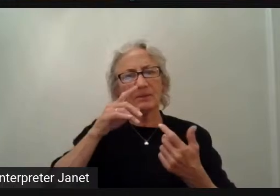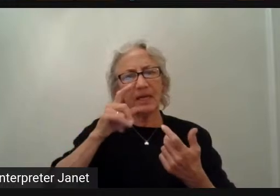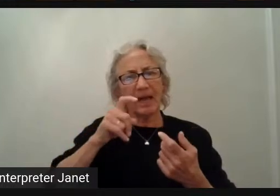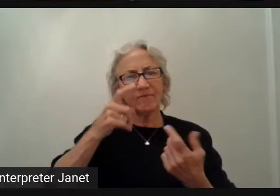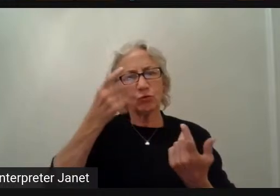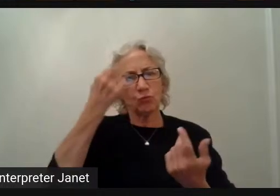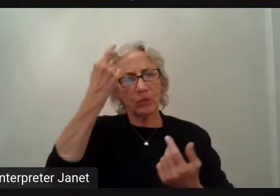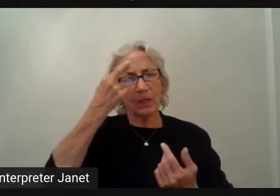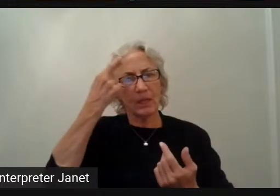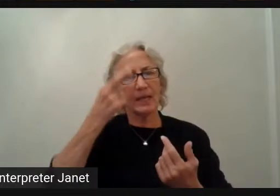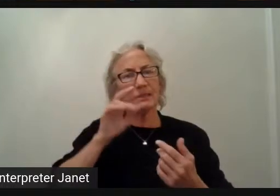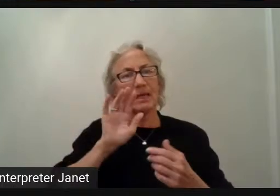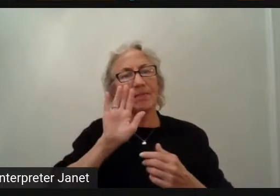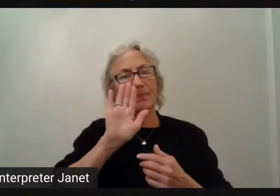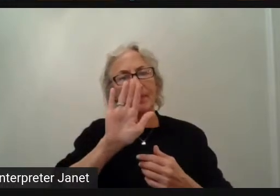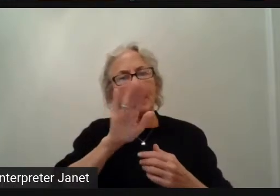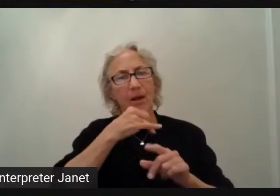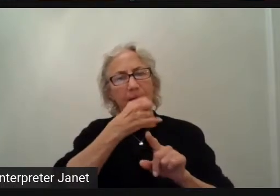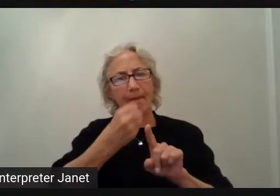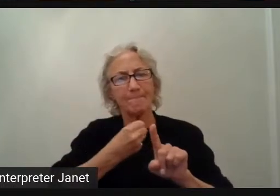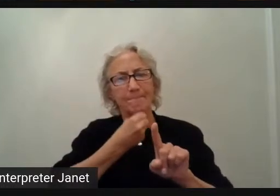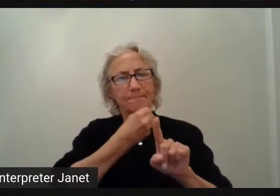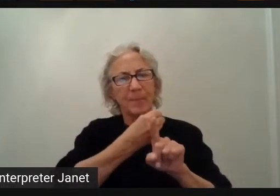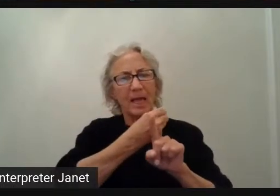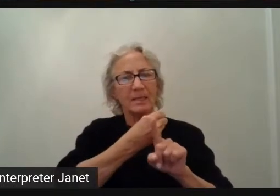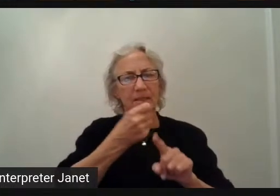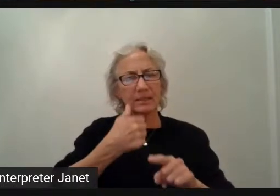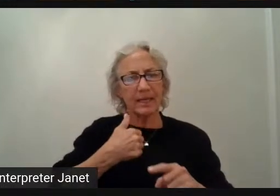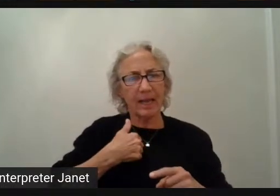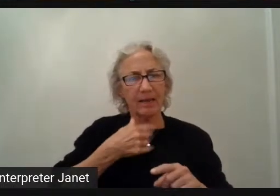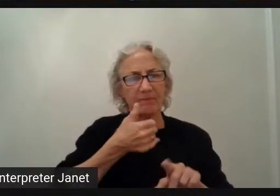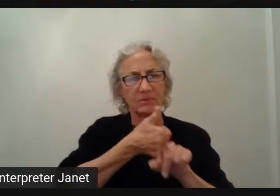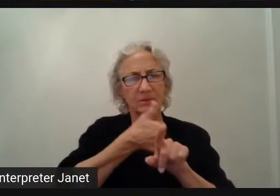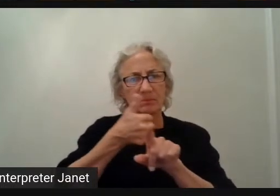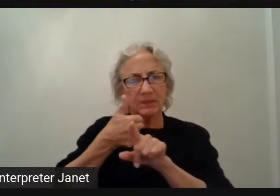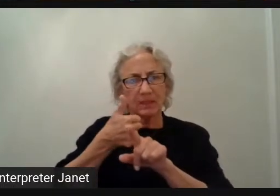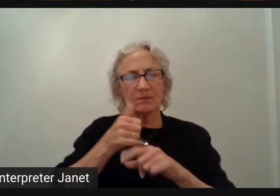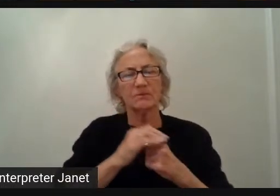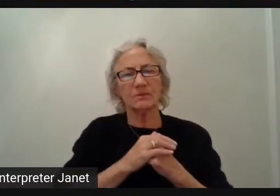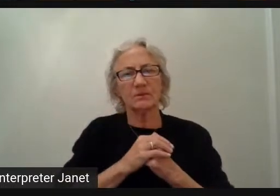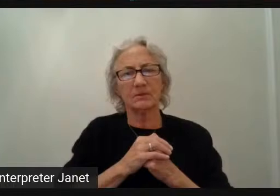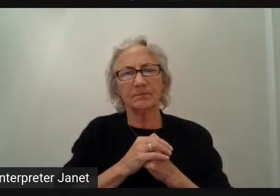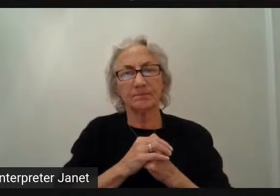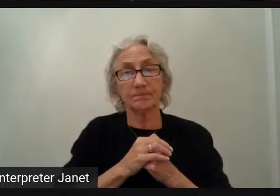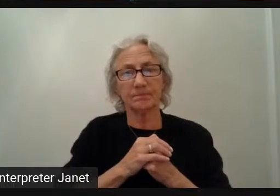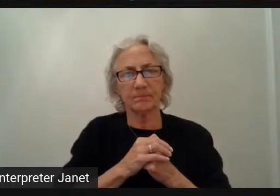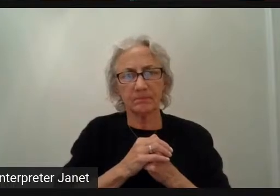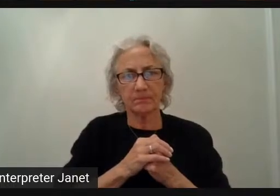the designers really do not have, do not fully understand how enormous of an impact they have on website accessibility.